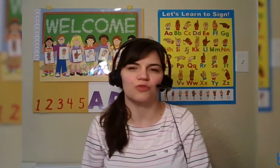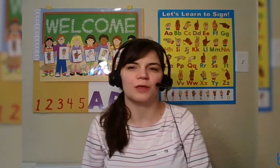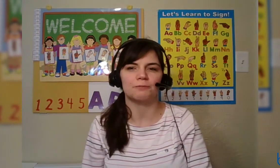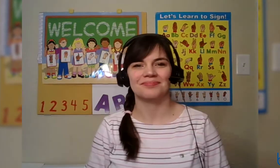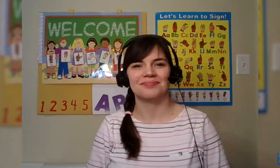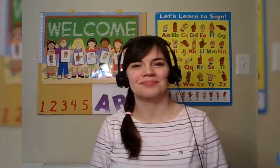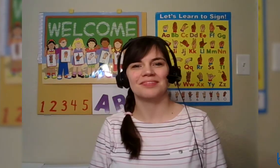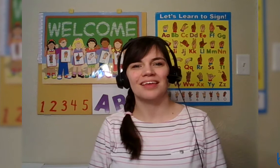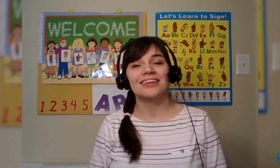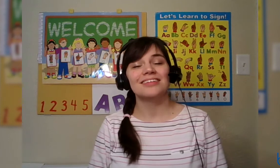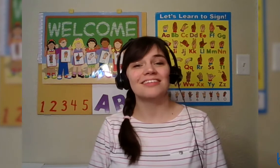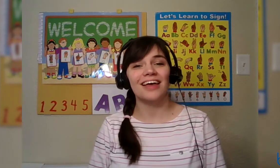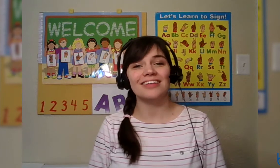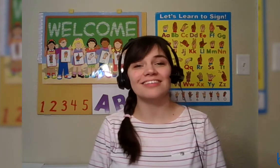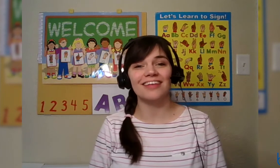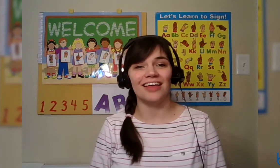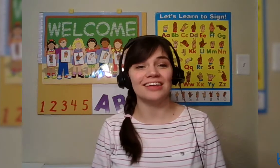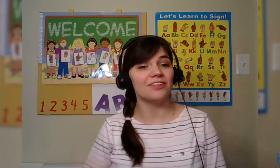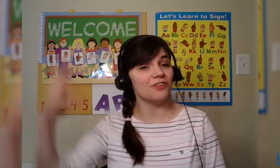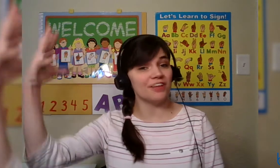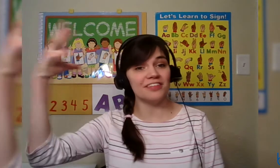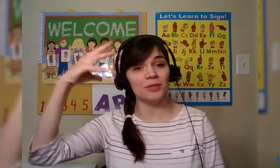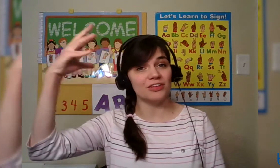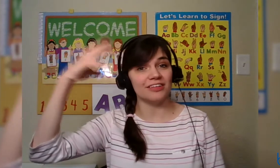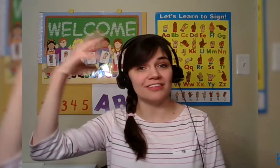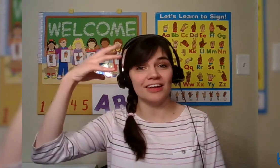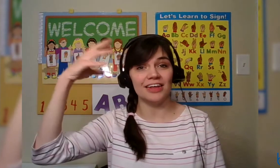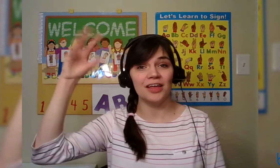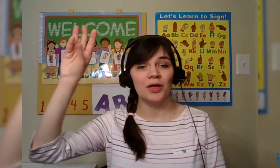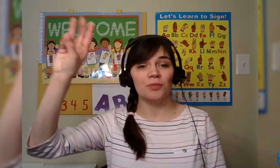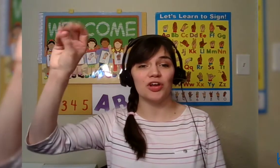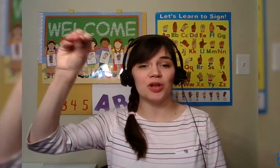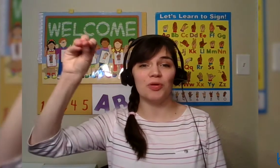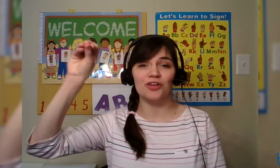move them. To sign sun, it's very similar to sunny, but you're gonna put your